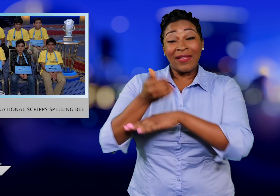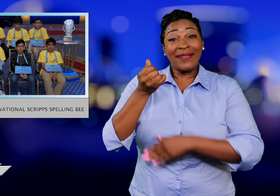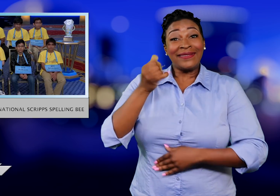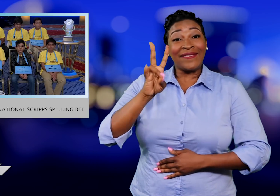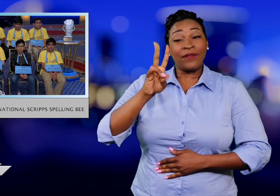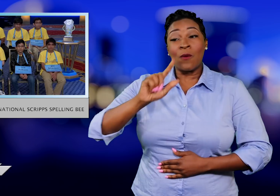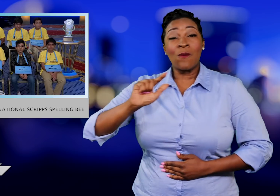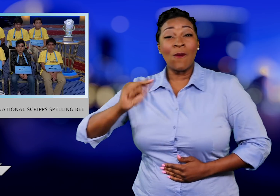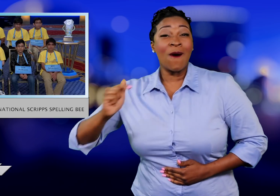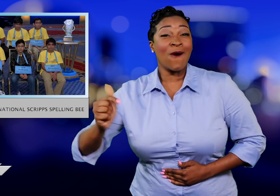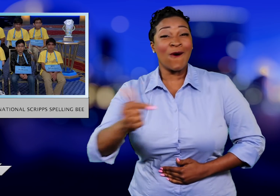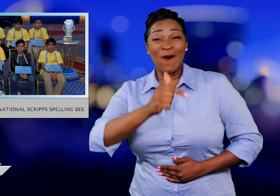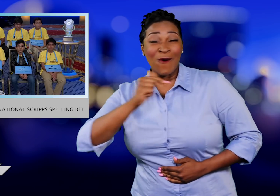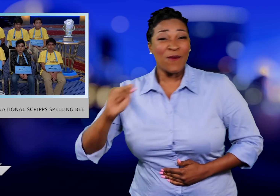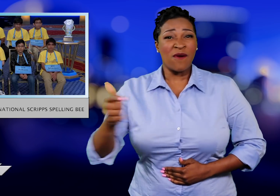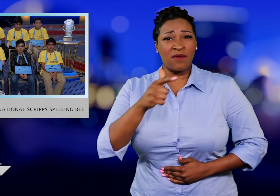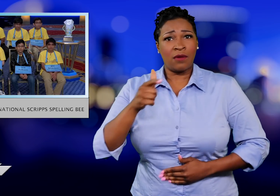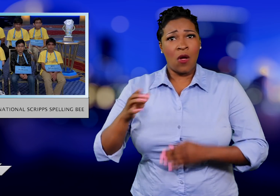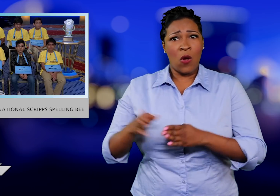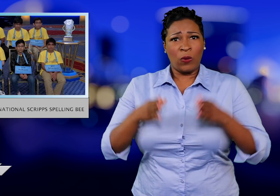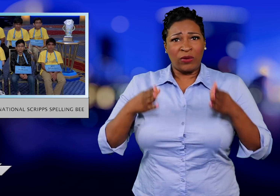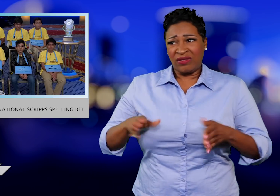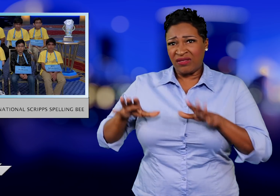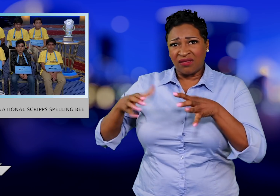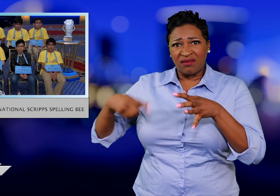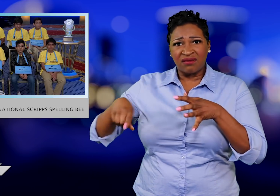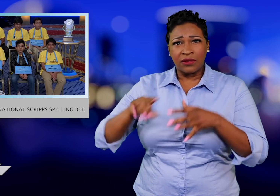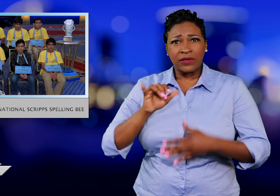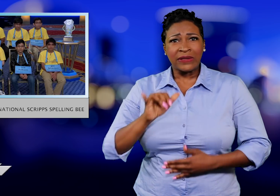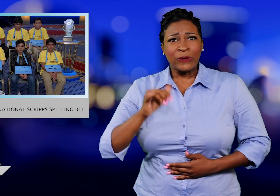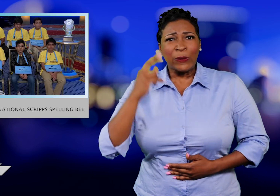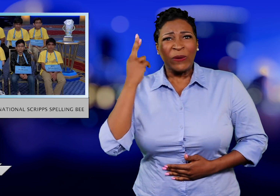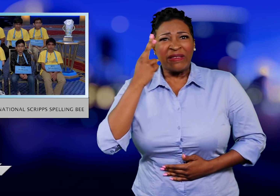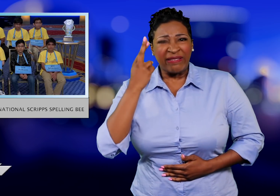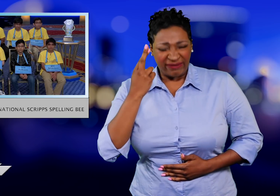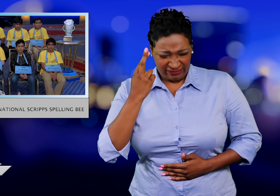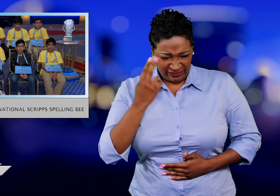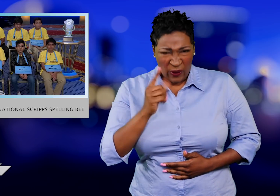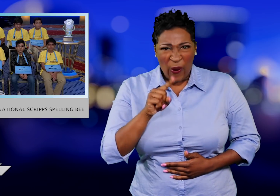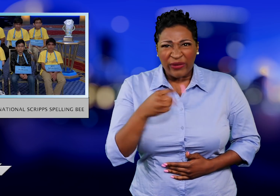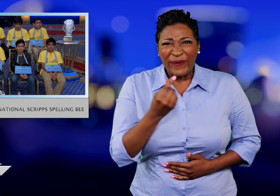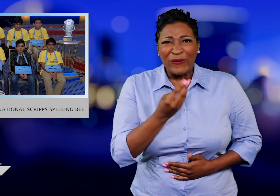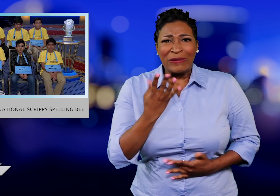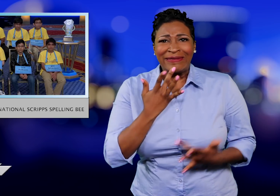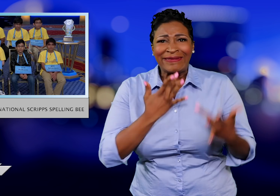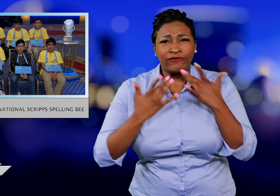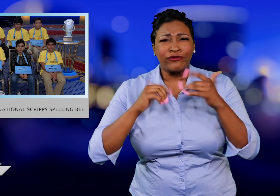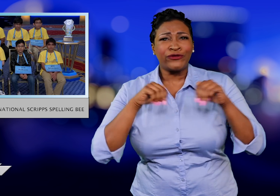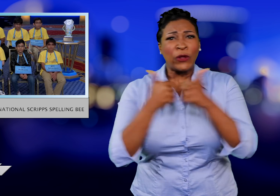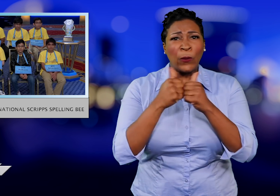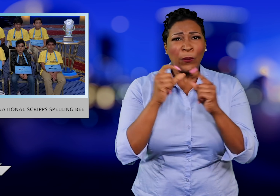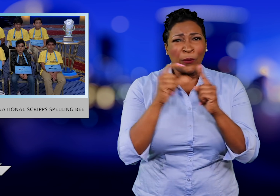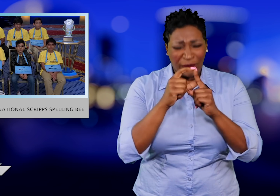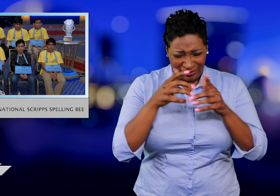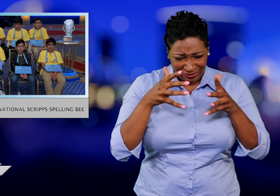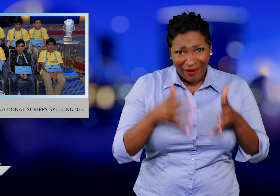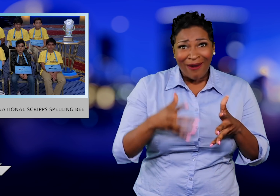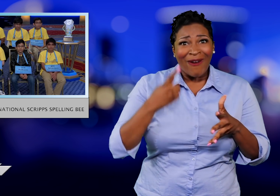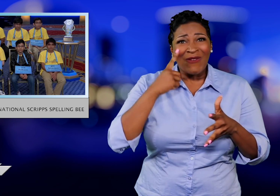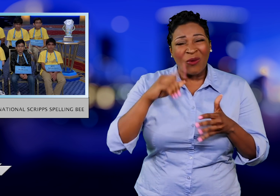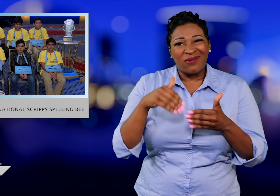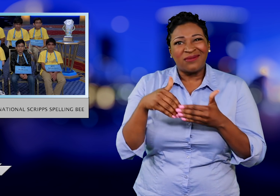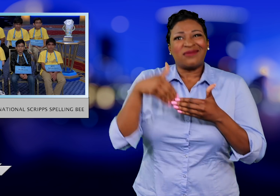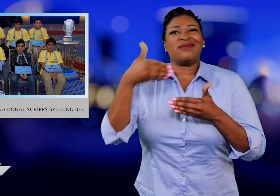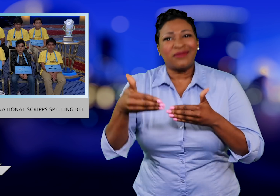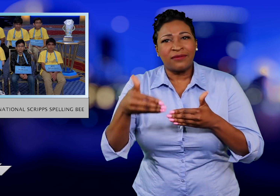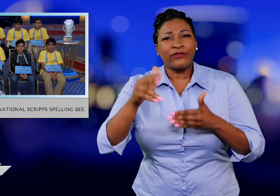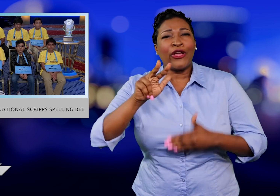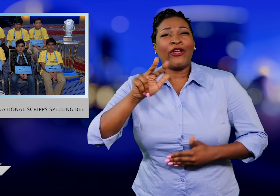After the 17th round, organizers realized that there were only enough challenging words